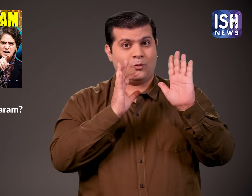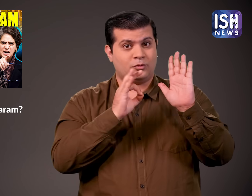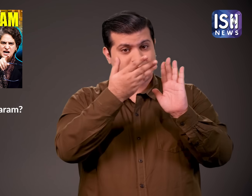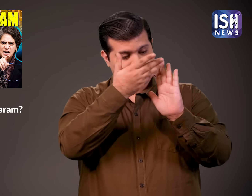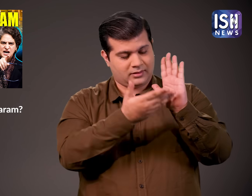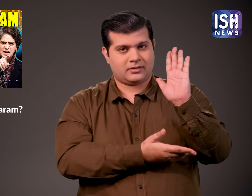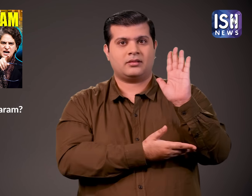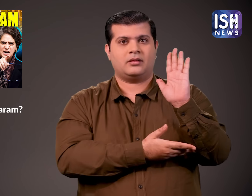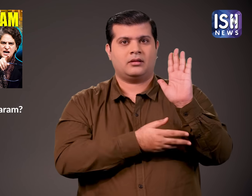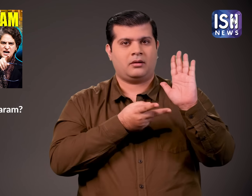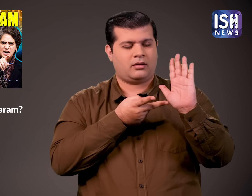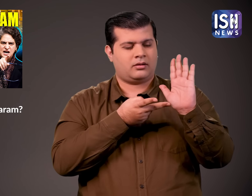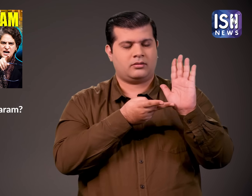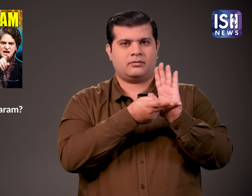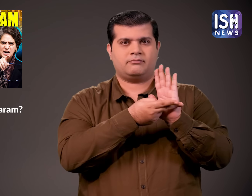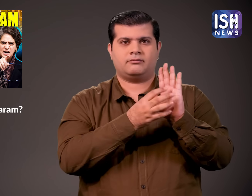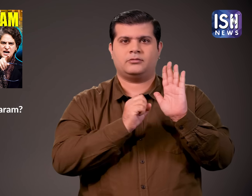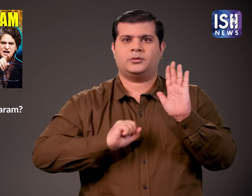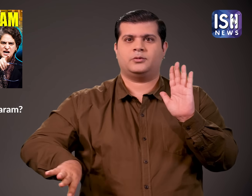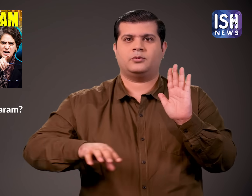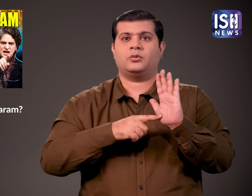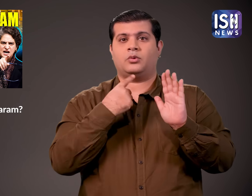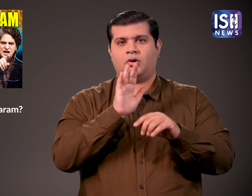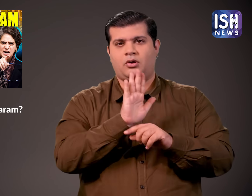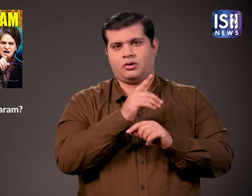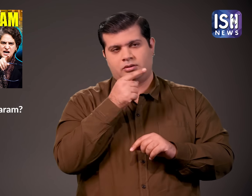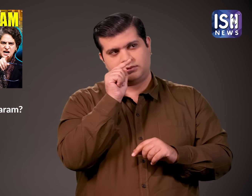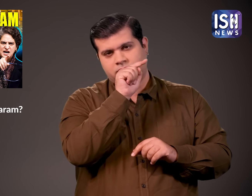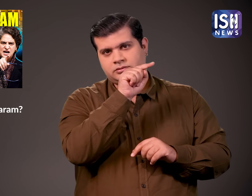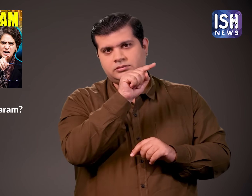and that the original song was cut short, with the remaining stanzas removed by the Congress.